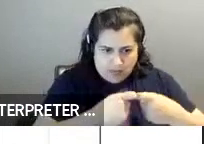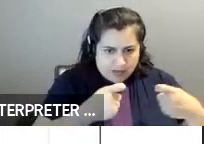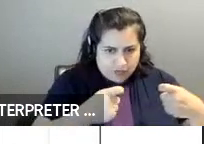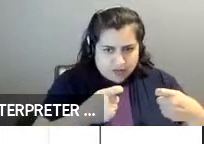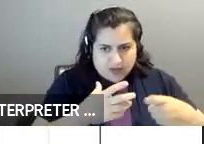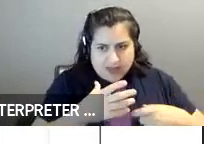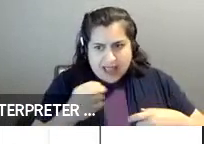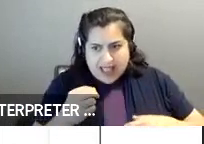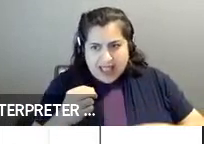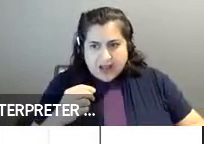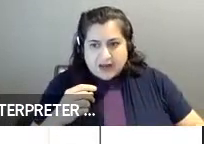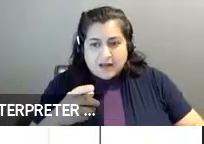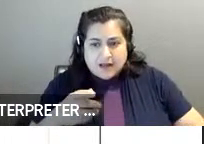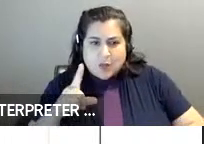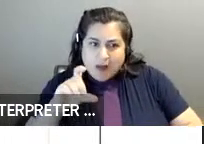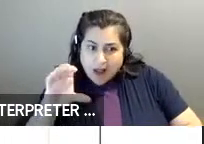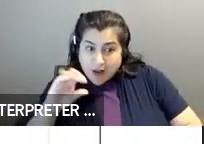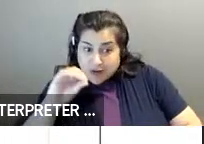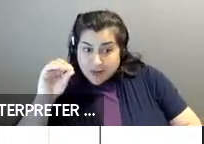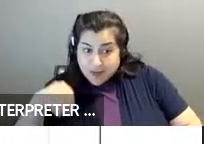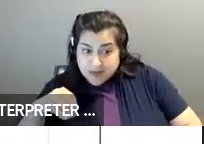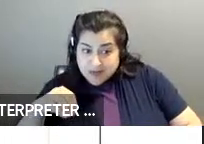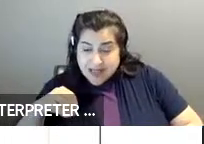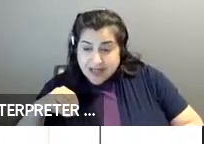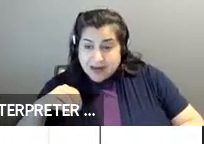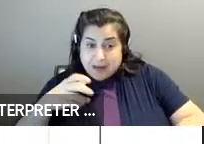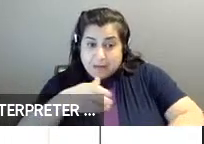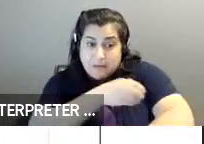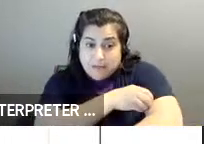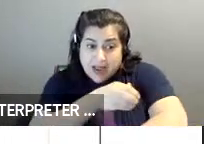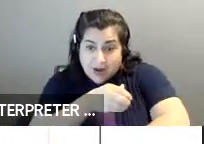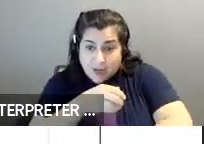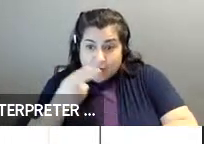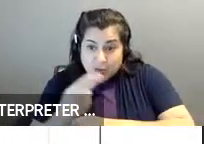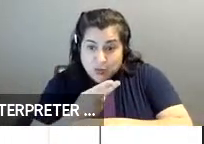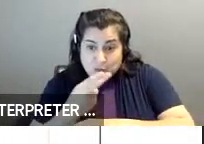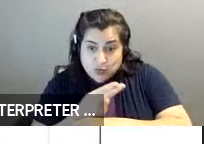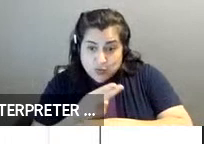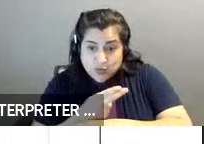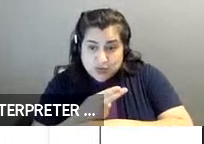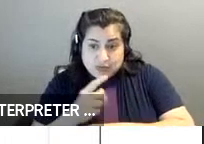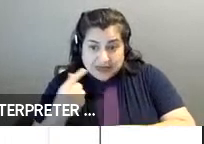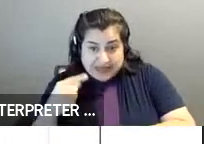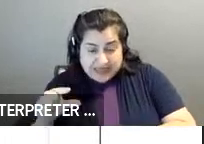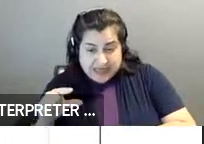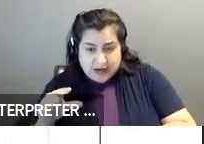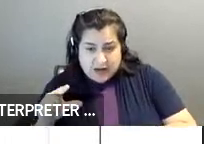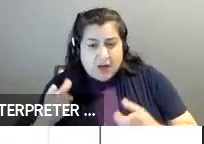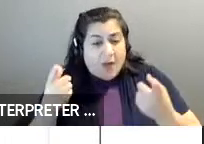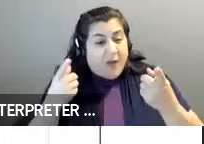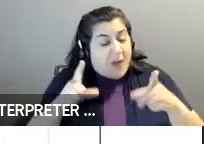user in dotted green, as the percentage of power wheelchair users increases, this distribution